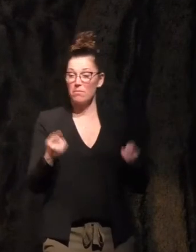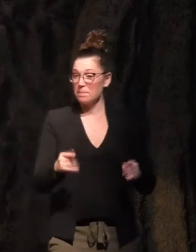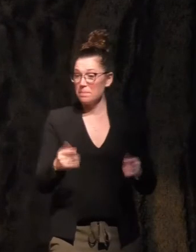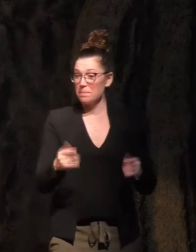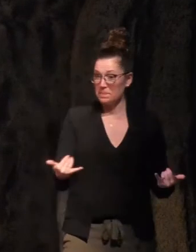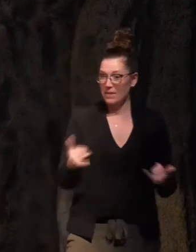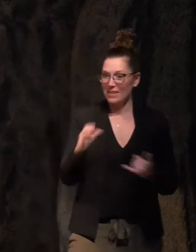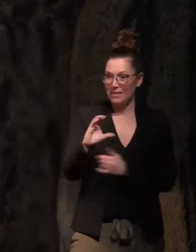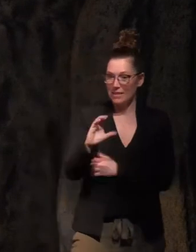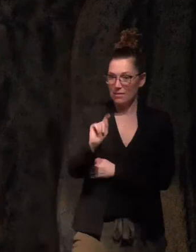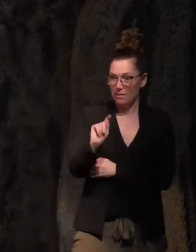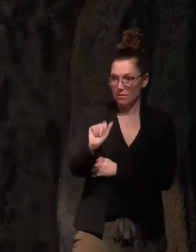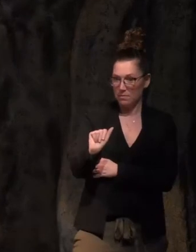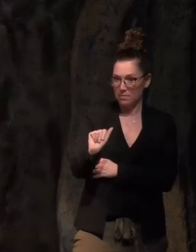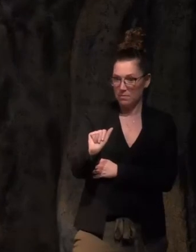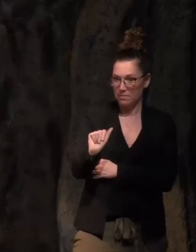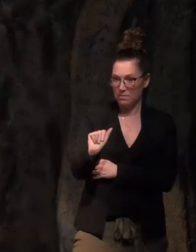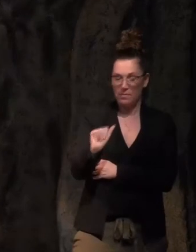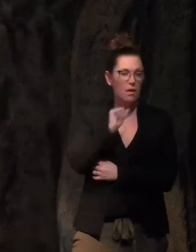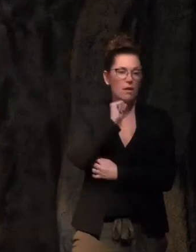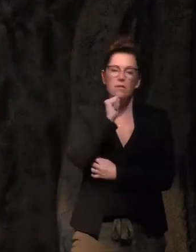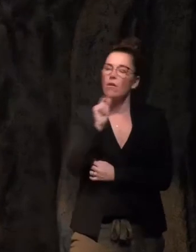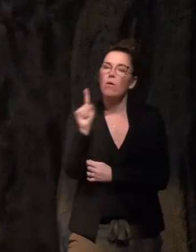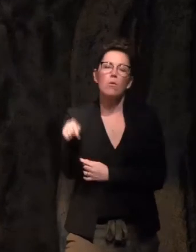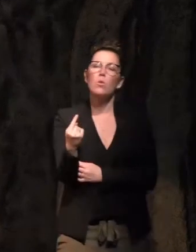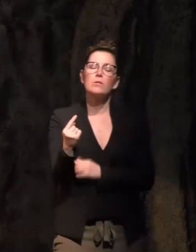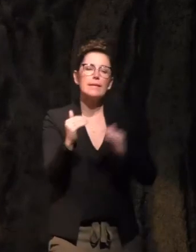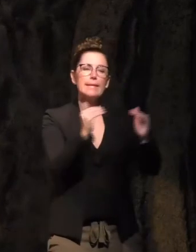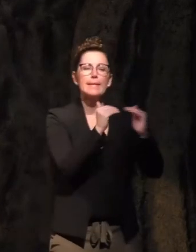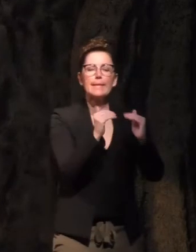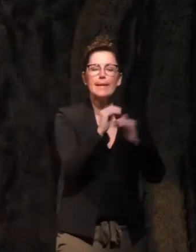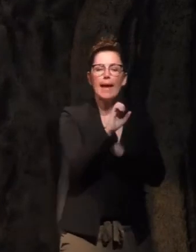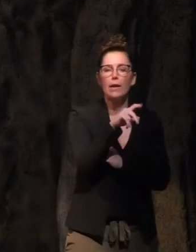but I don't believe it's only Equity staff who bear responsibility for getting the CTA some os us,